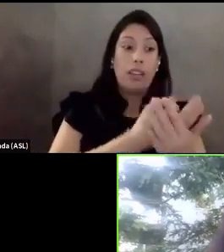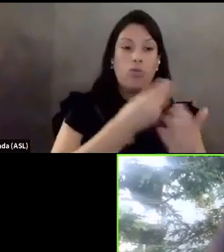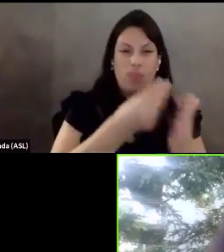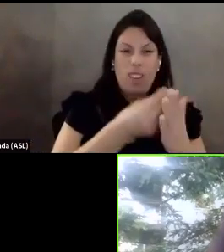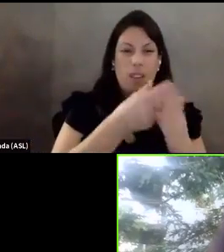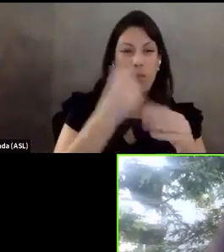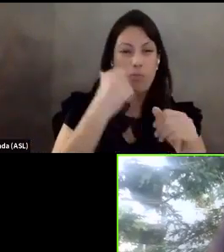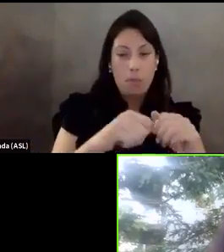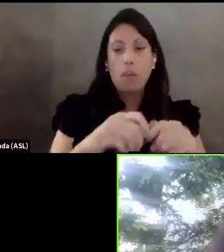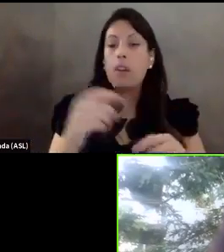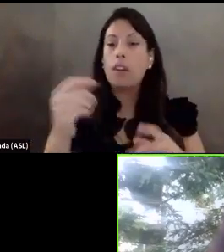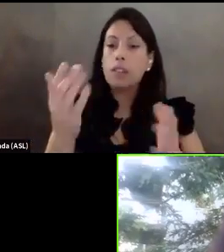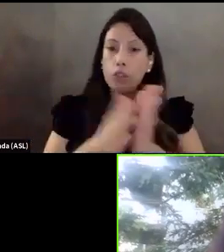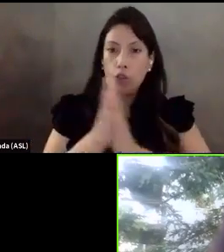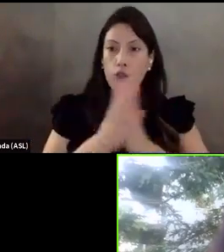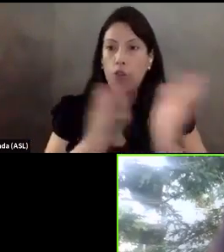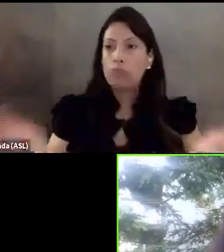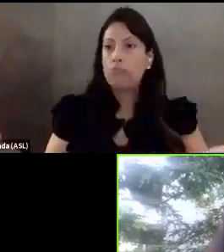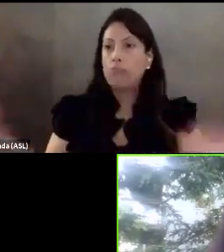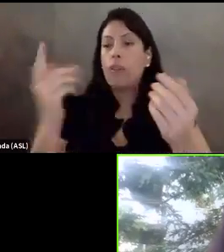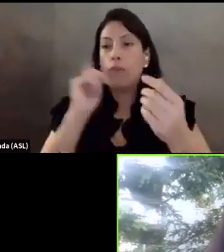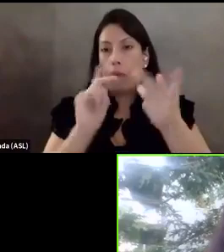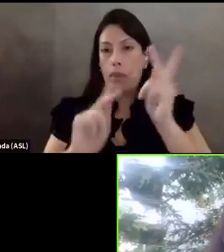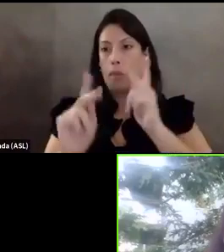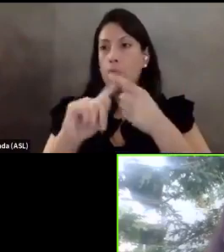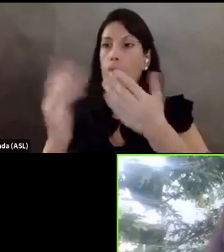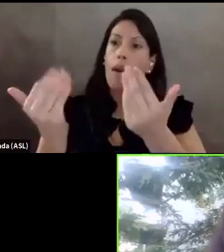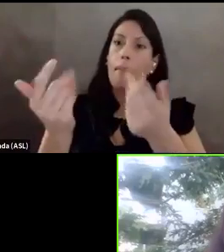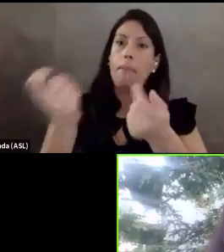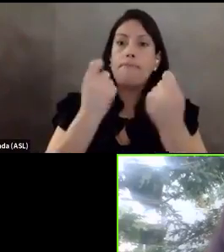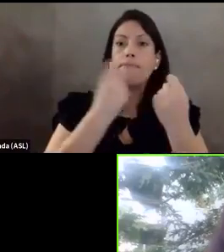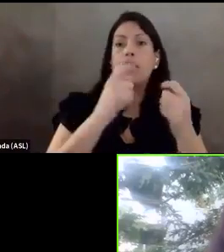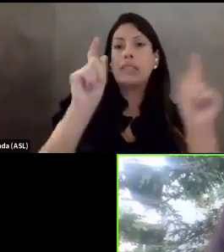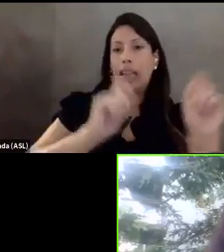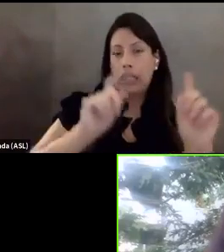in to get tested, and our community outreach and education